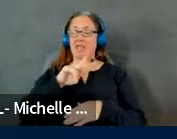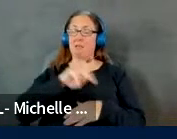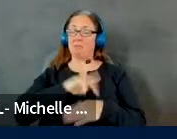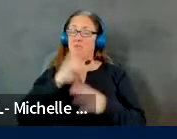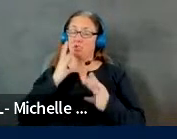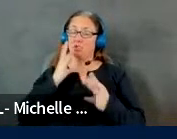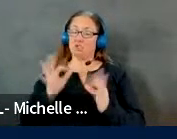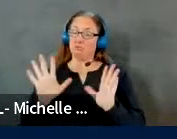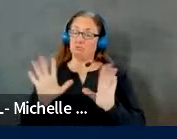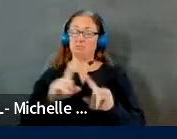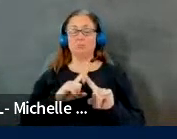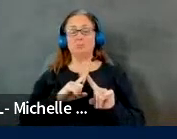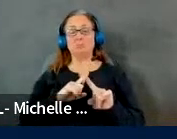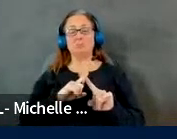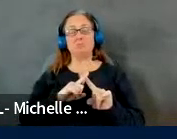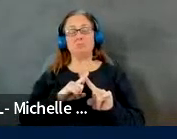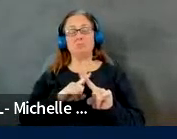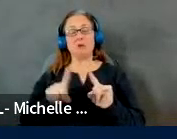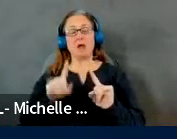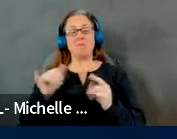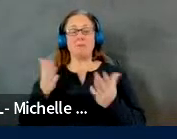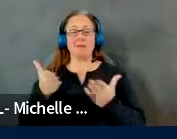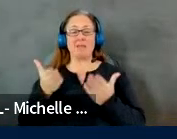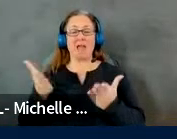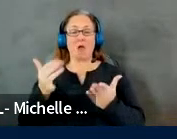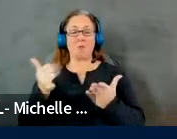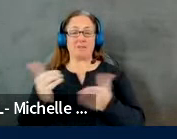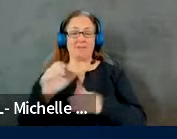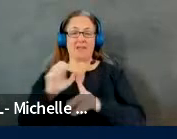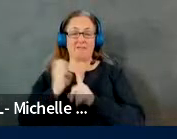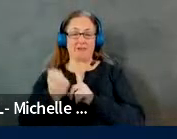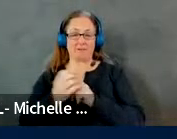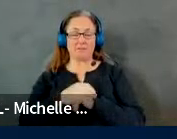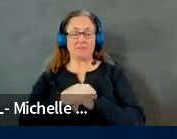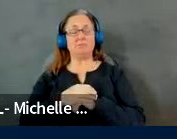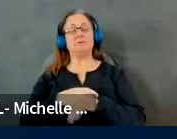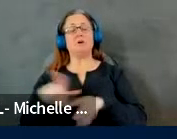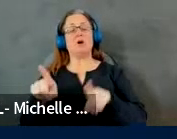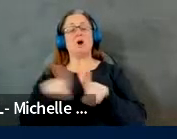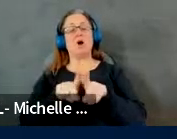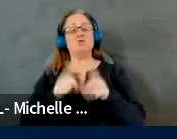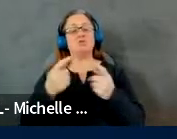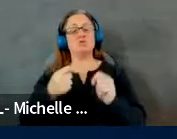but that's something that may help in that space. And understanding when and where the